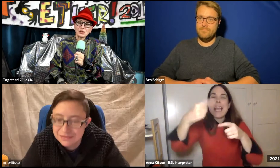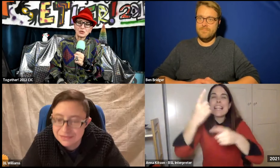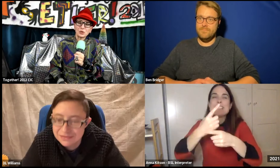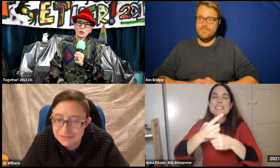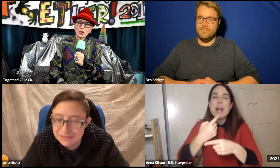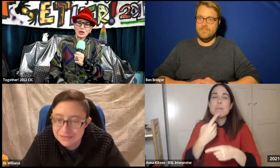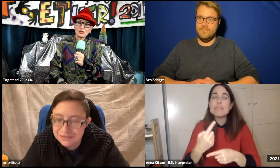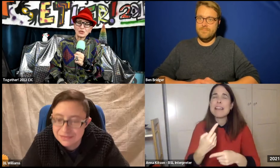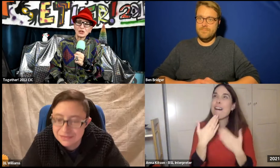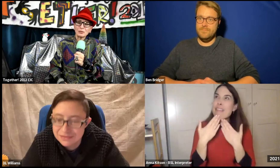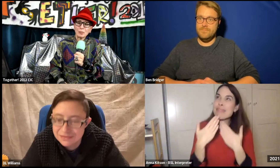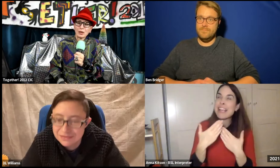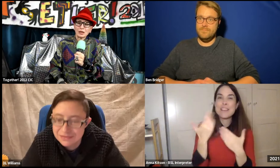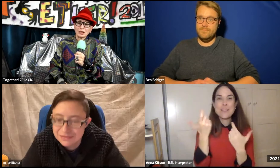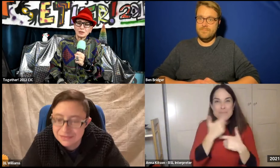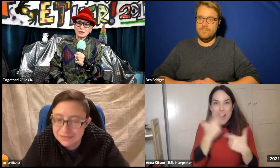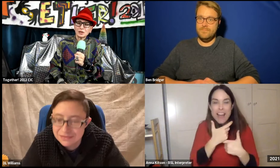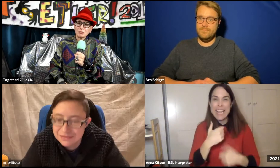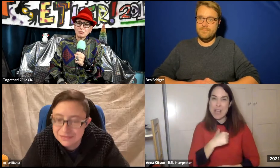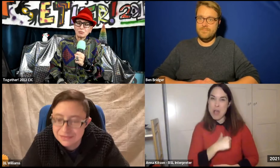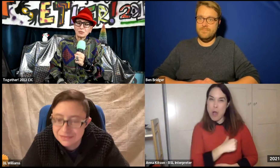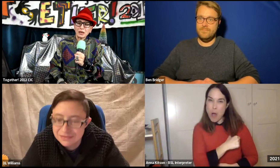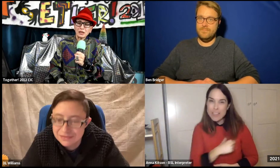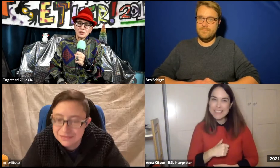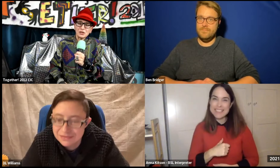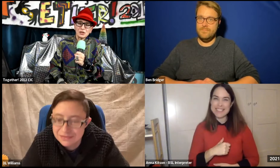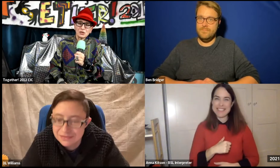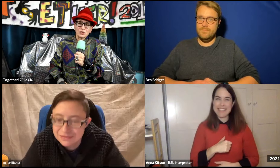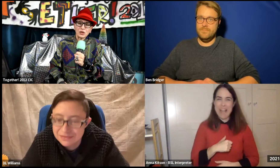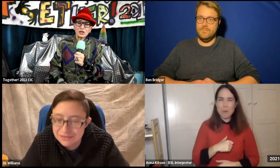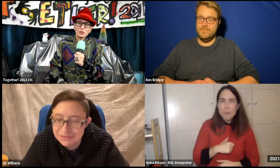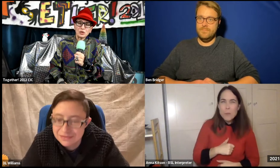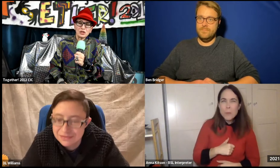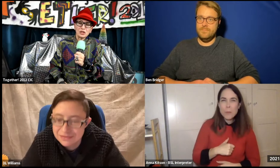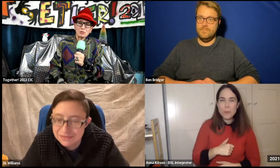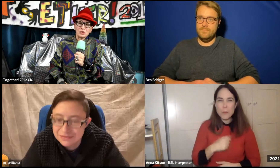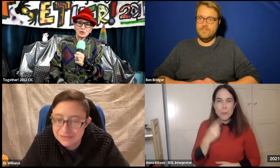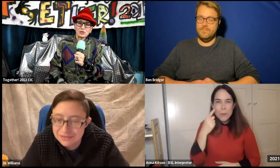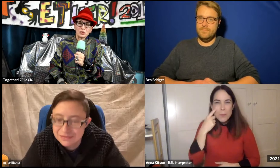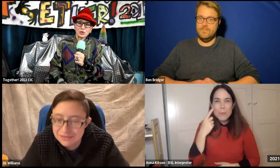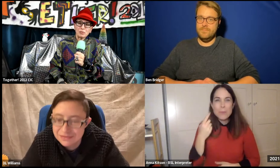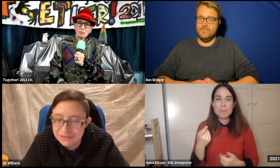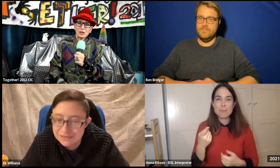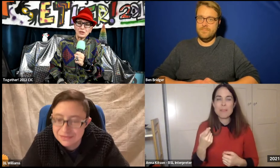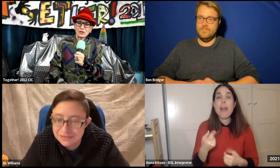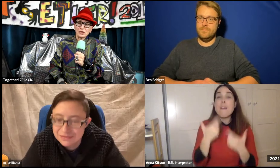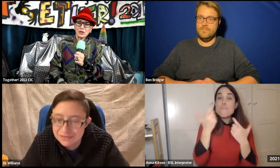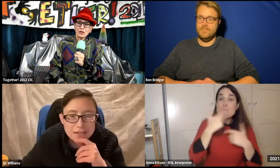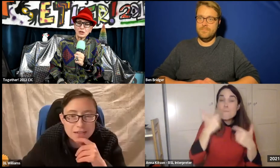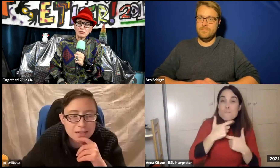inciteful. Loved it. Anthony says: Funny, witty, beautiful, amazing.